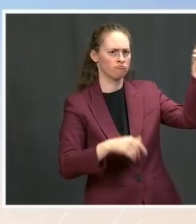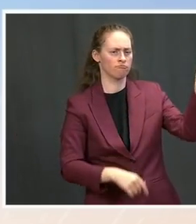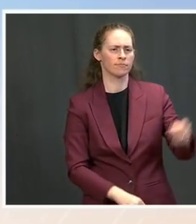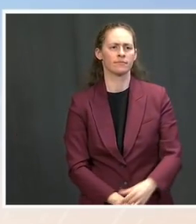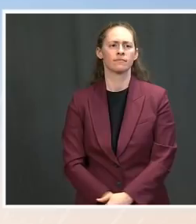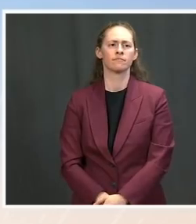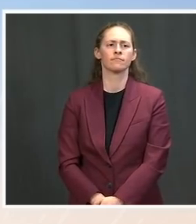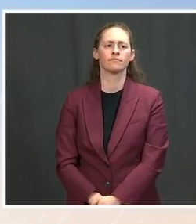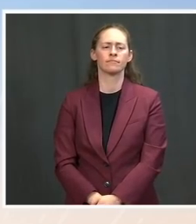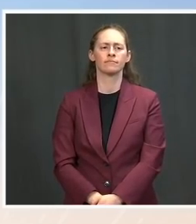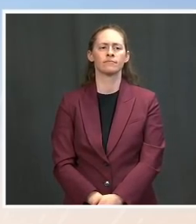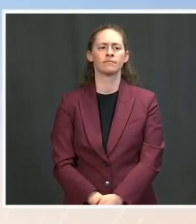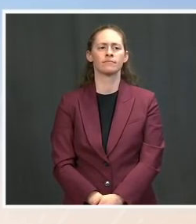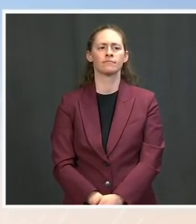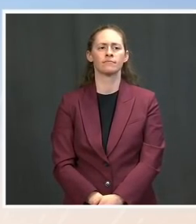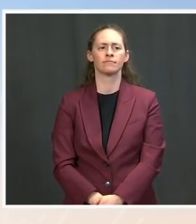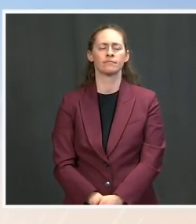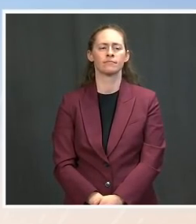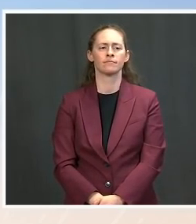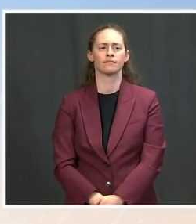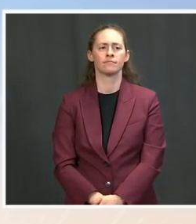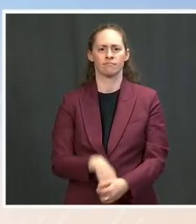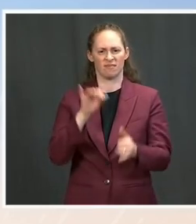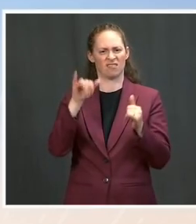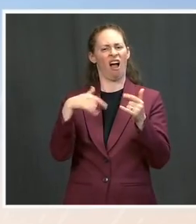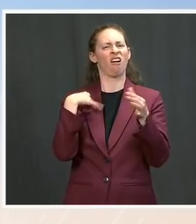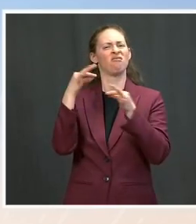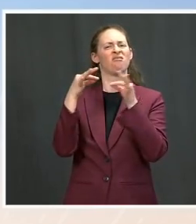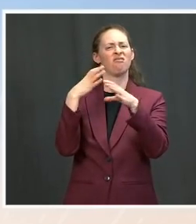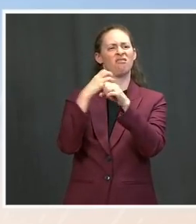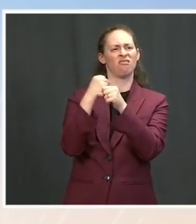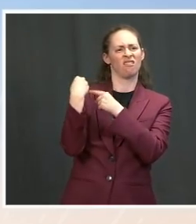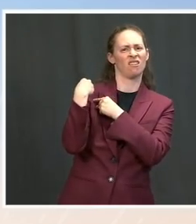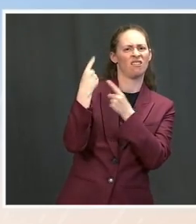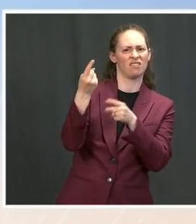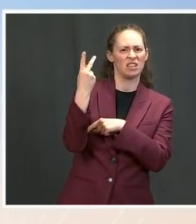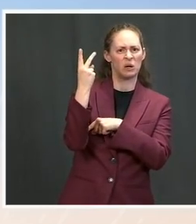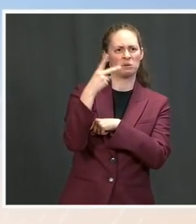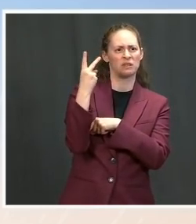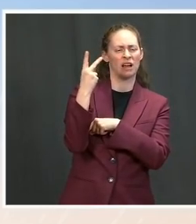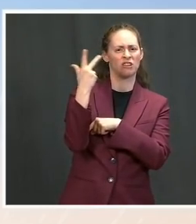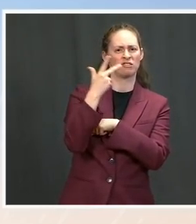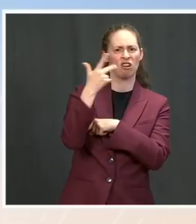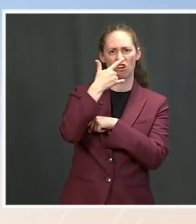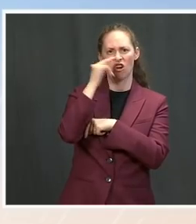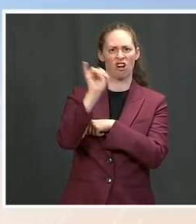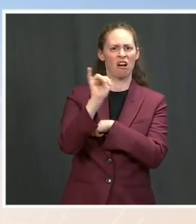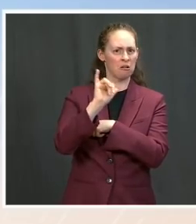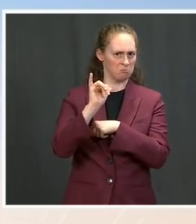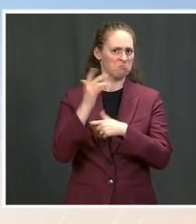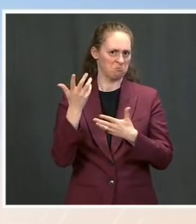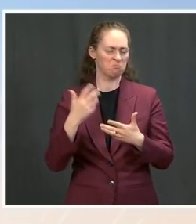And we're working to meet the immediate needs they have now, even as we consider, you know, when we have AstraZeneca doses available, what can happen there.